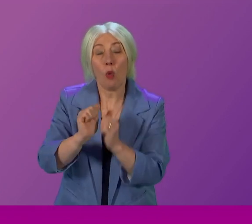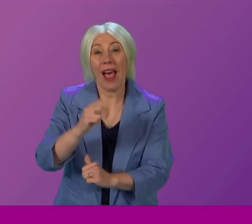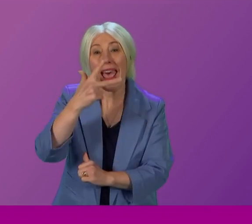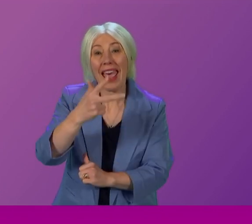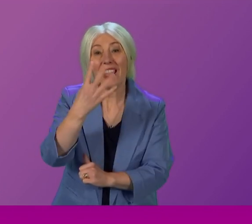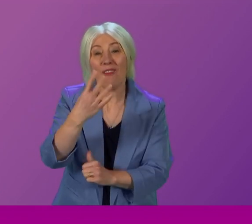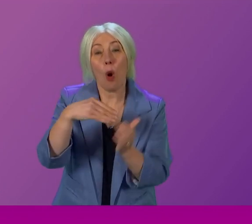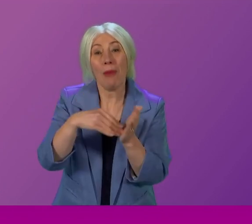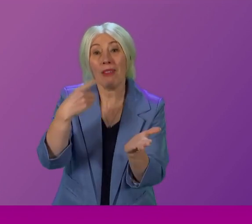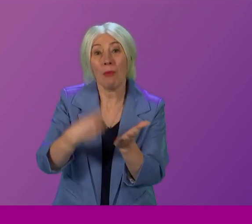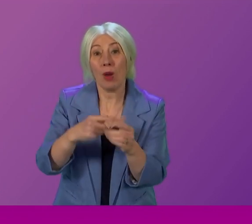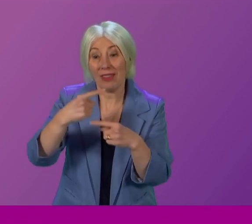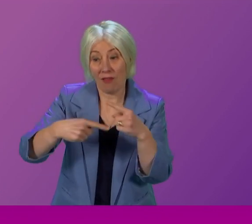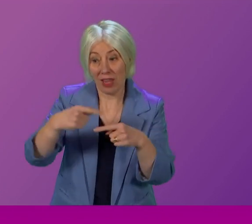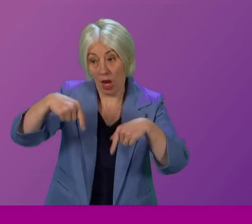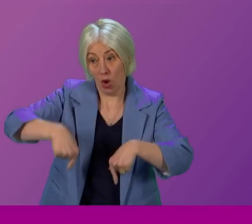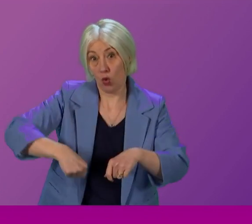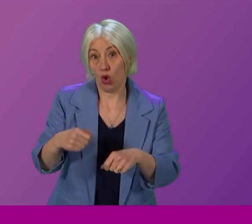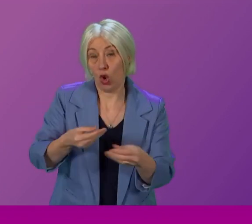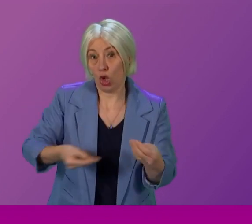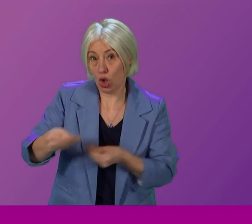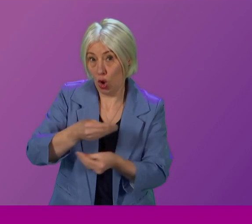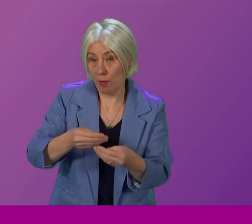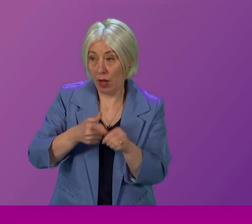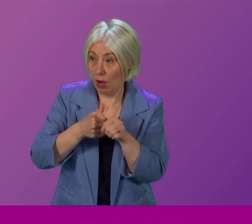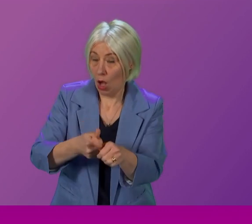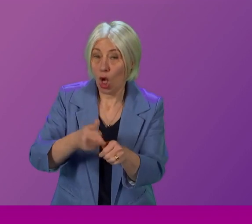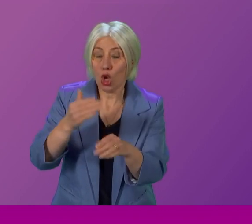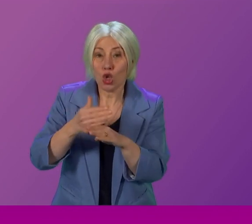annually to the Scottish economy and that it supports jobs in rural and remote communities